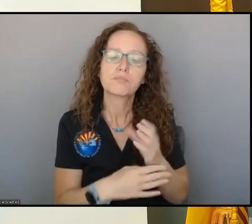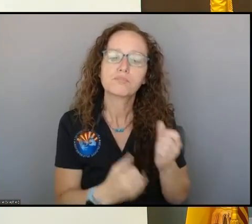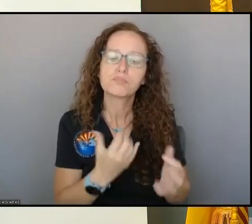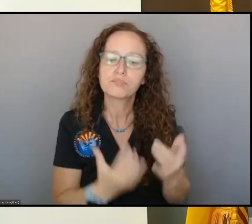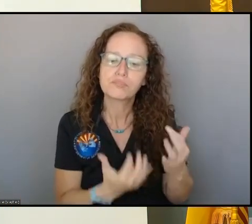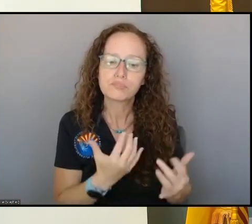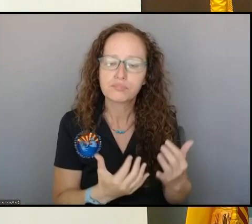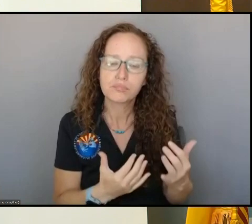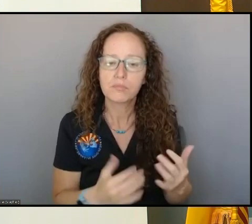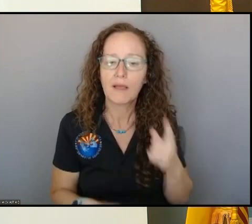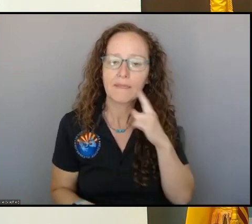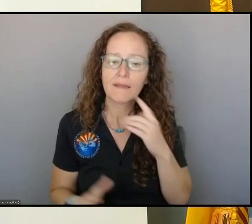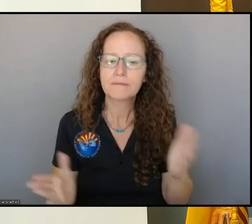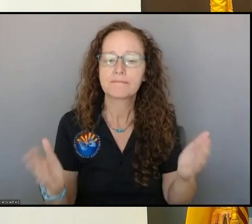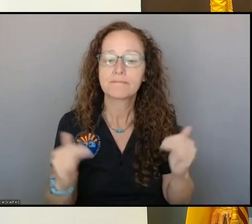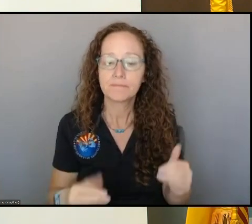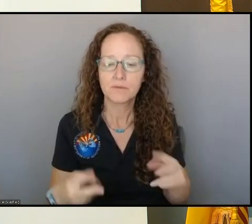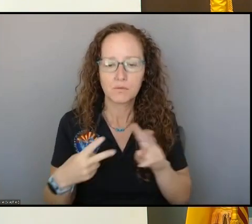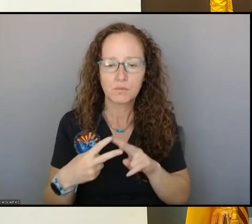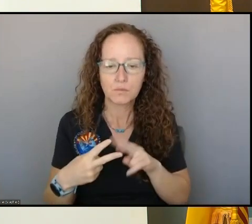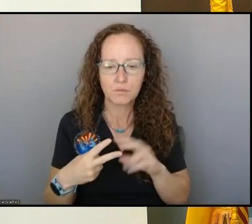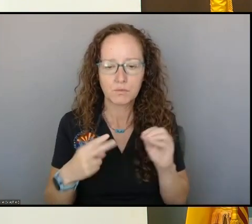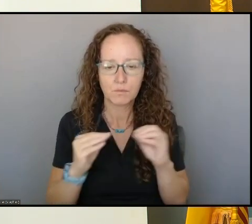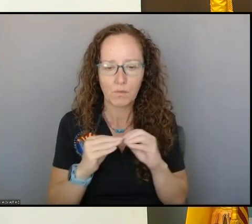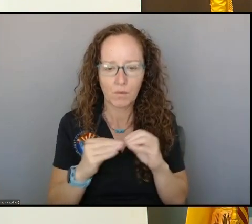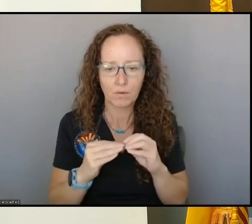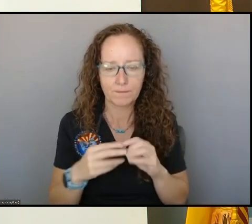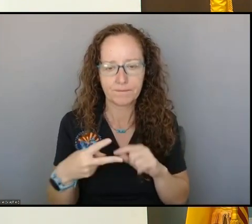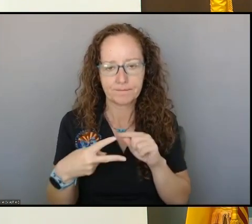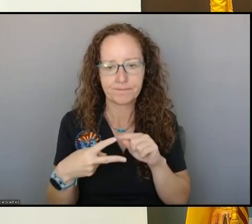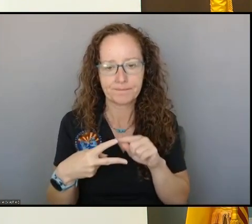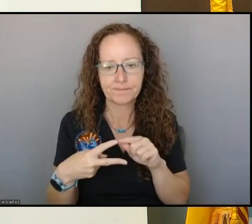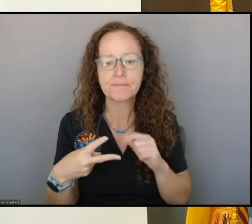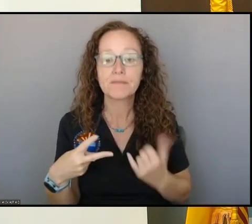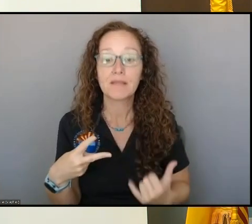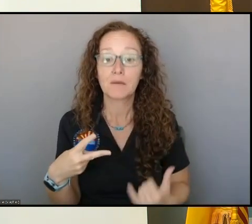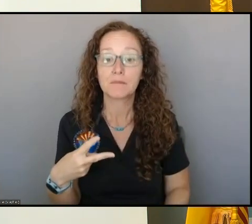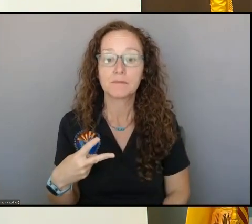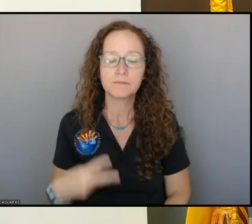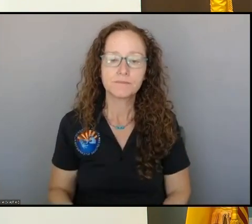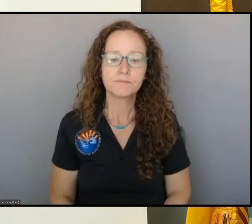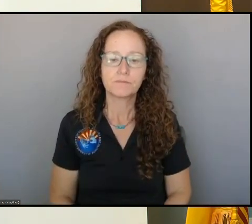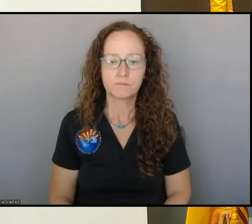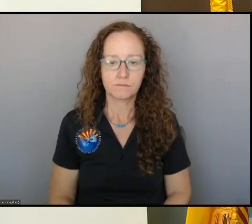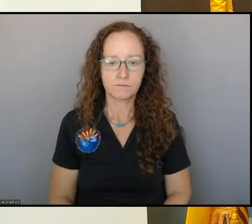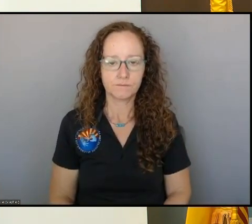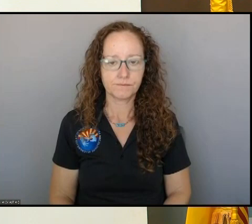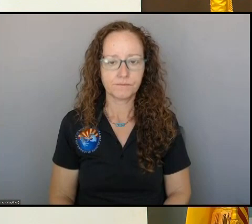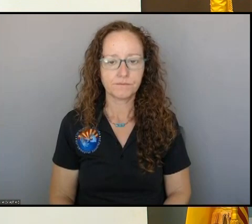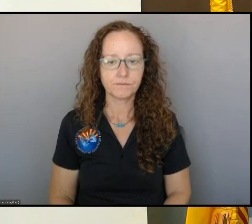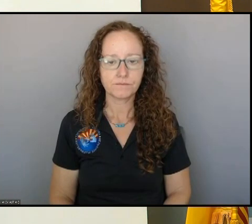Let's go to this next slide. What this shows us is, typically when